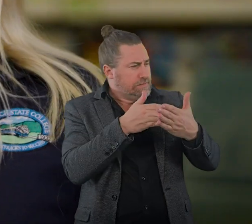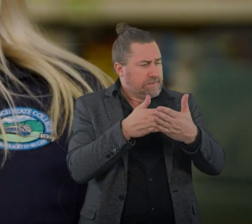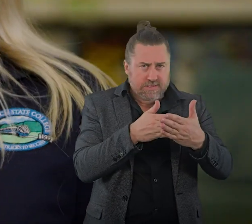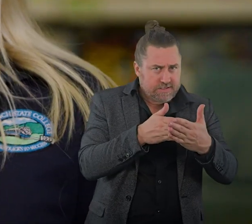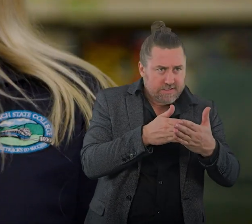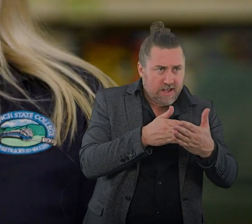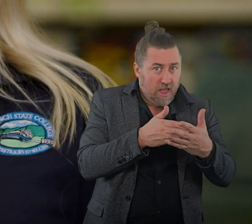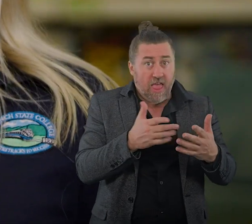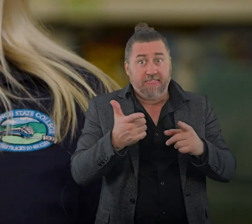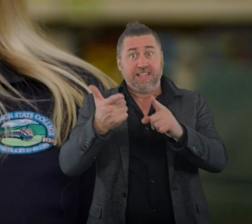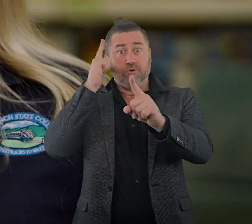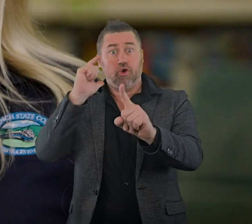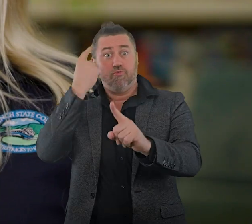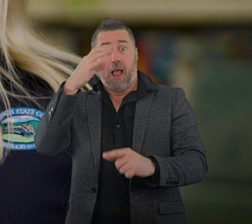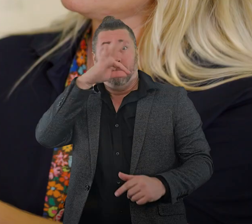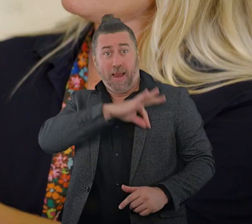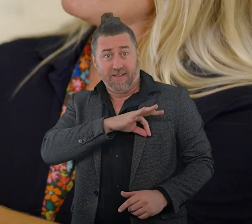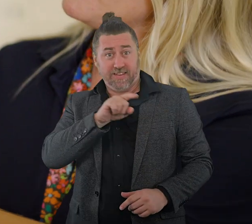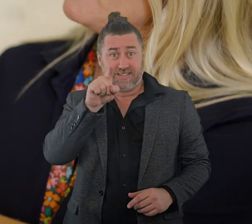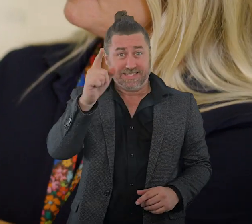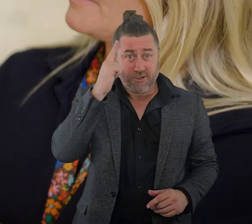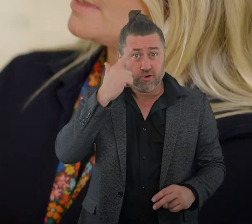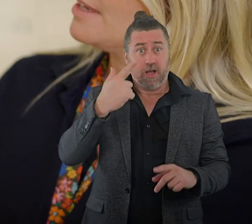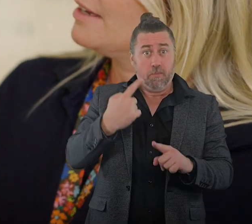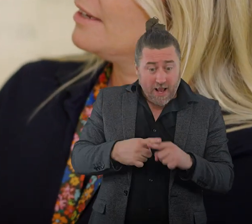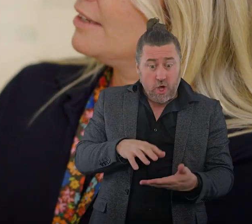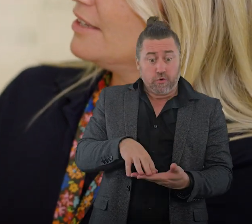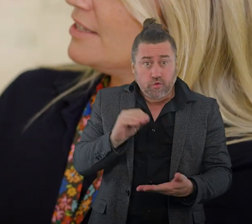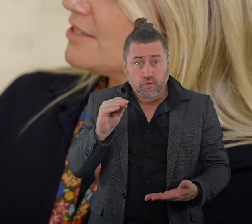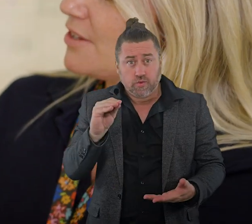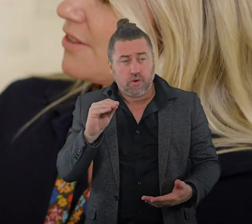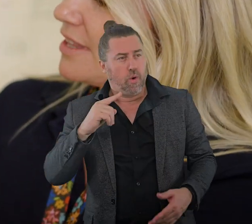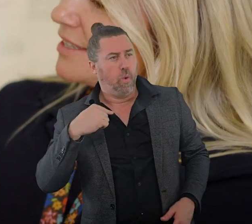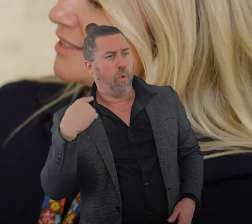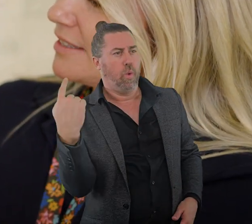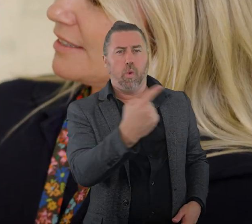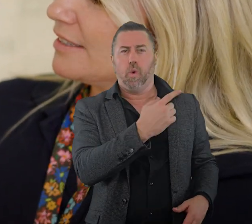realise that it benefits them as well as the students in their class that might need it,